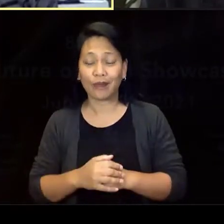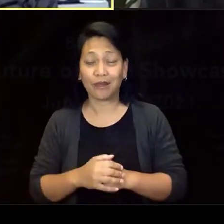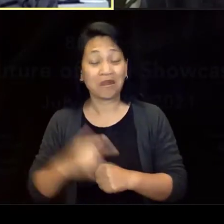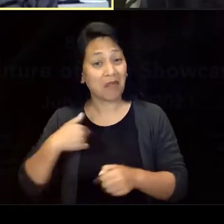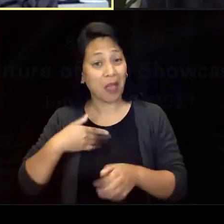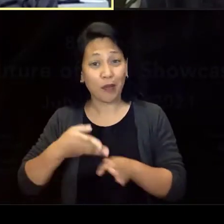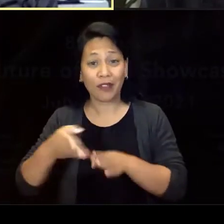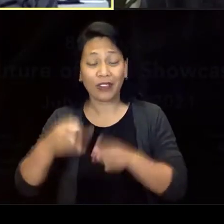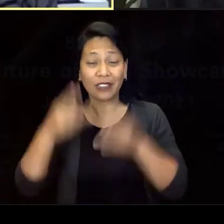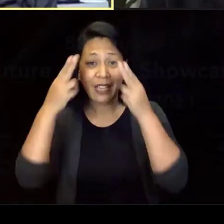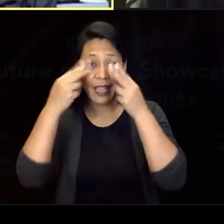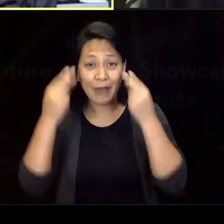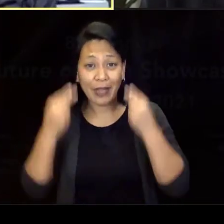Occasionally a hairstylist.